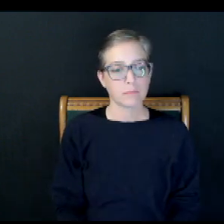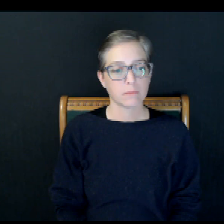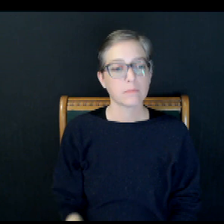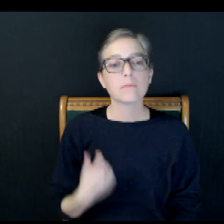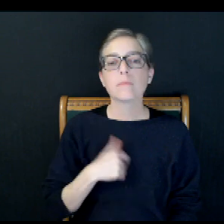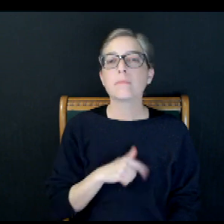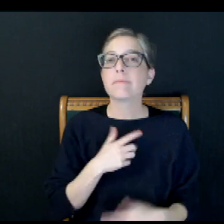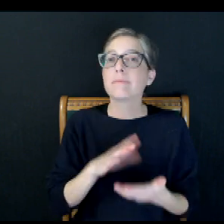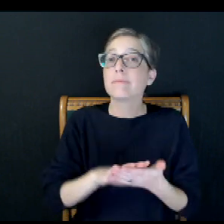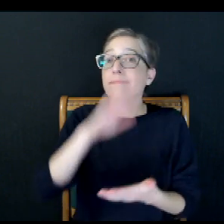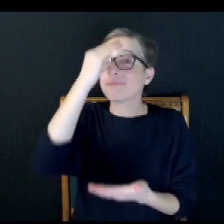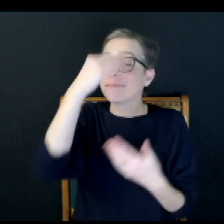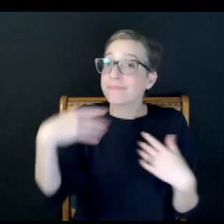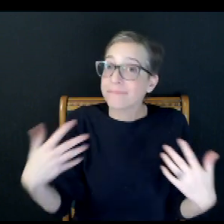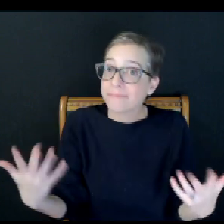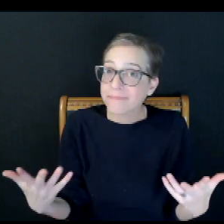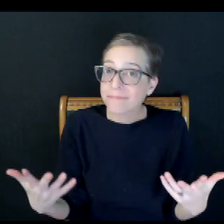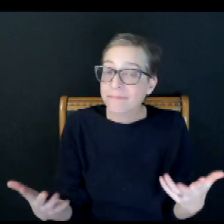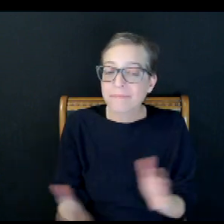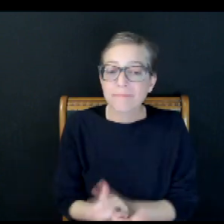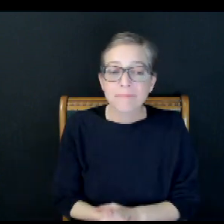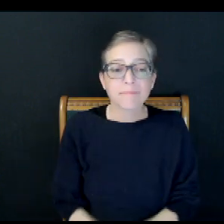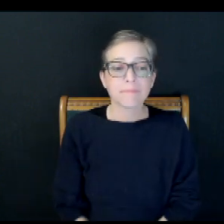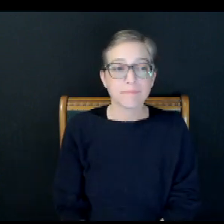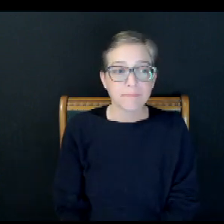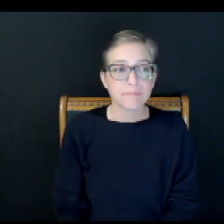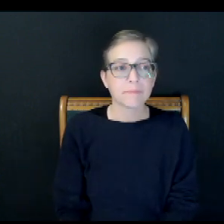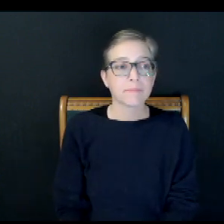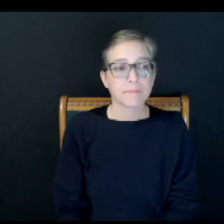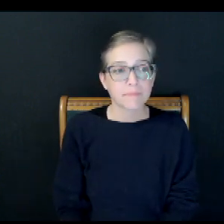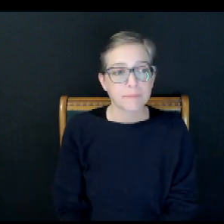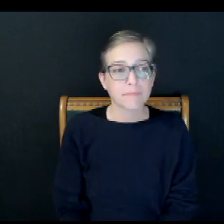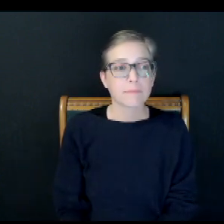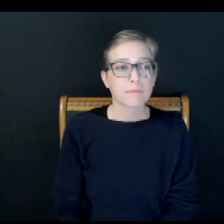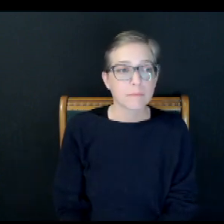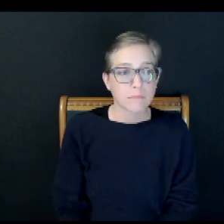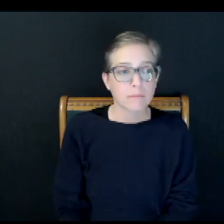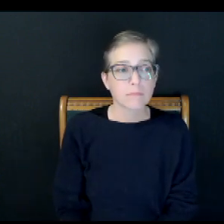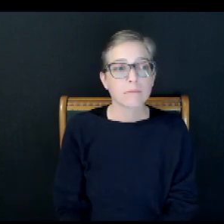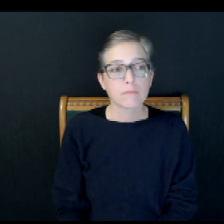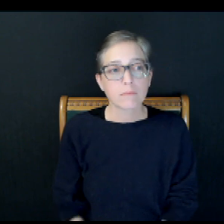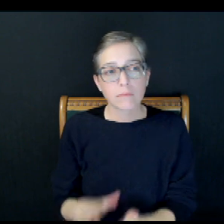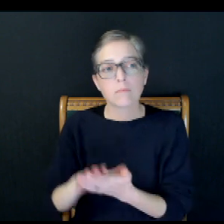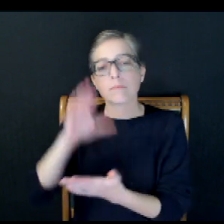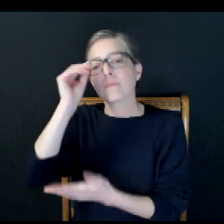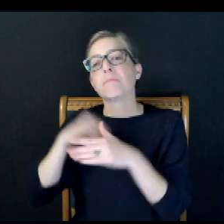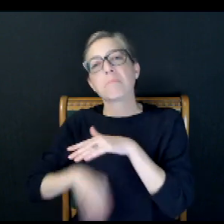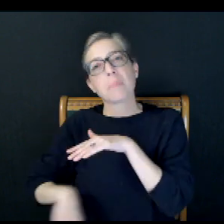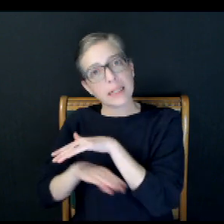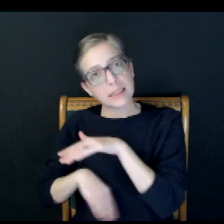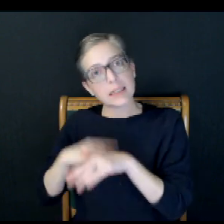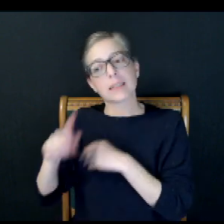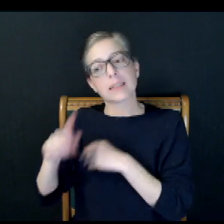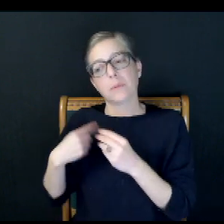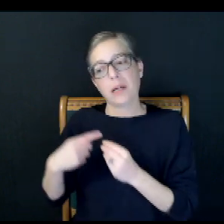beyond some of the basic stuff about HCBS? We heard a lot